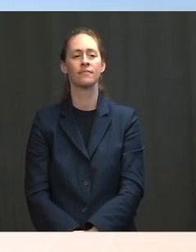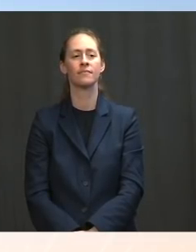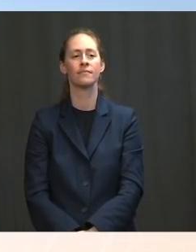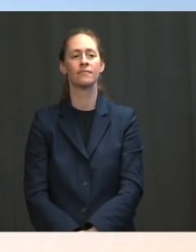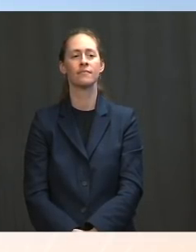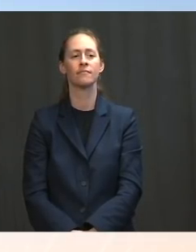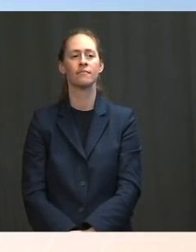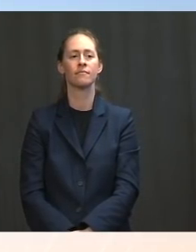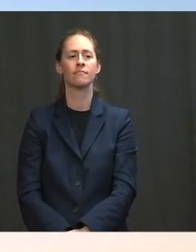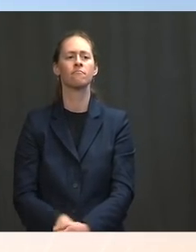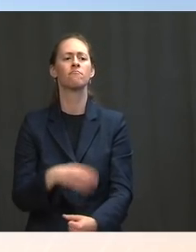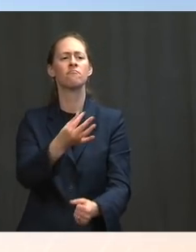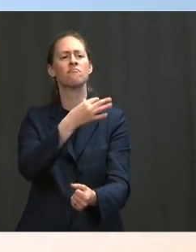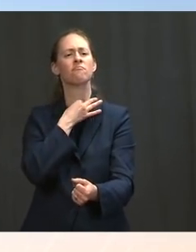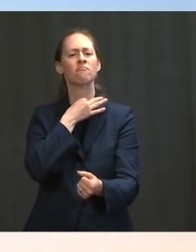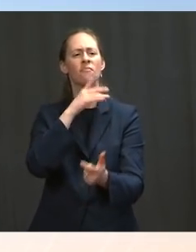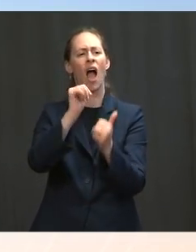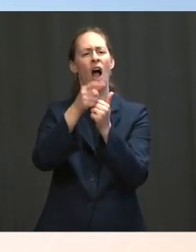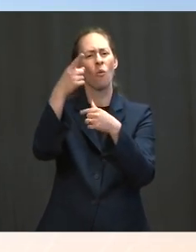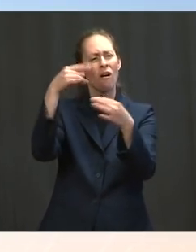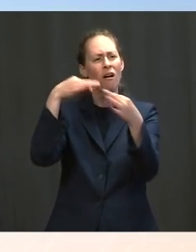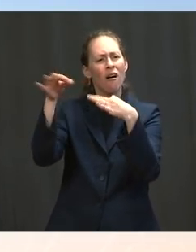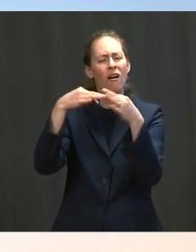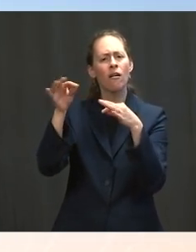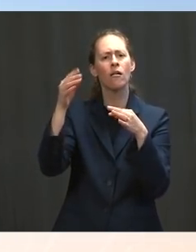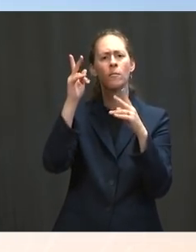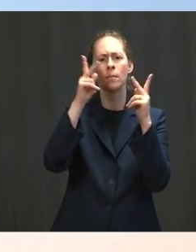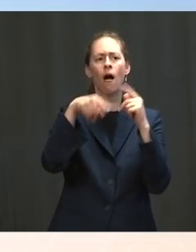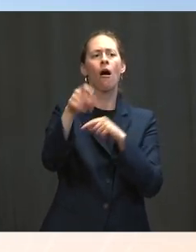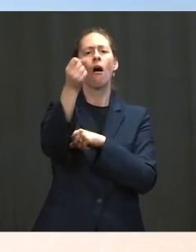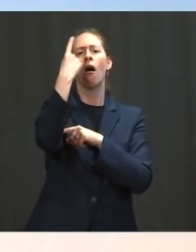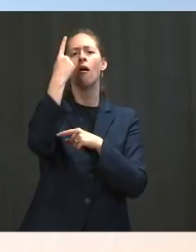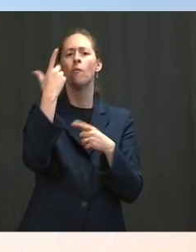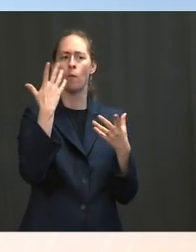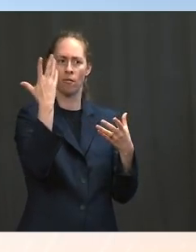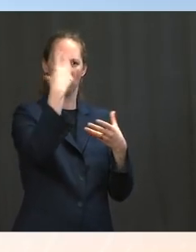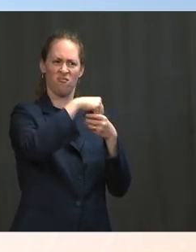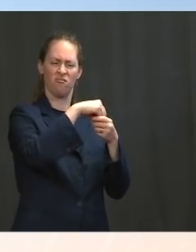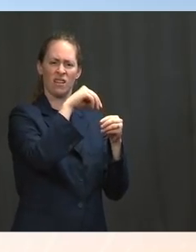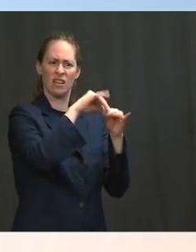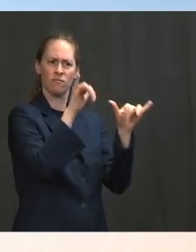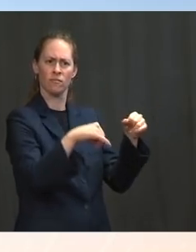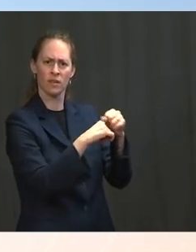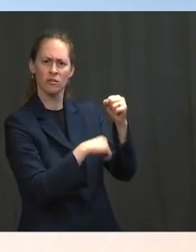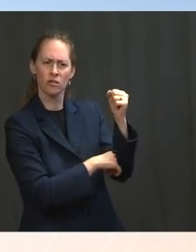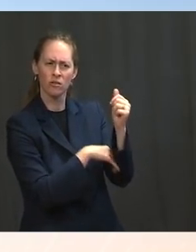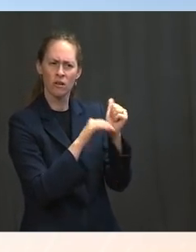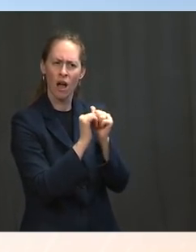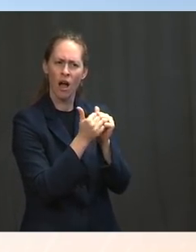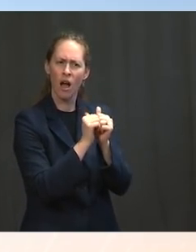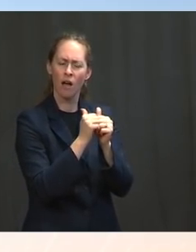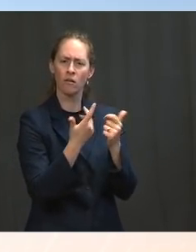Or is that to separate this attack from some of the -- the outline the President presented to Vladimir Putin